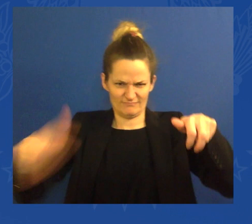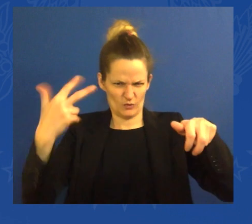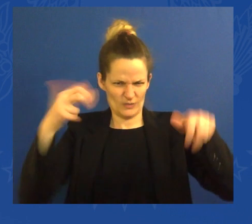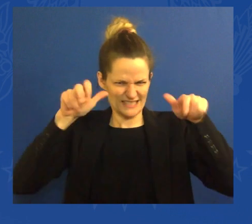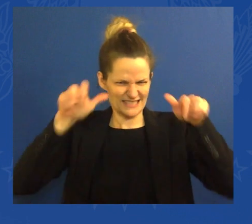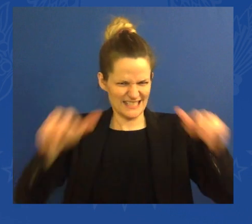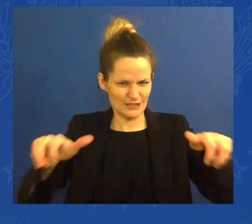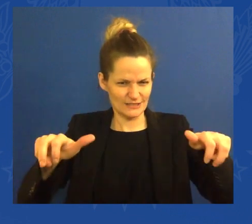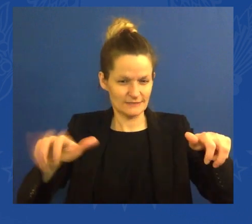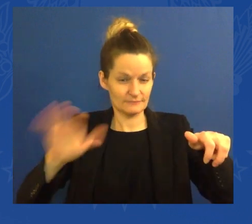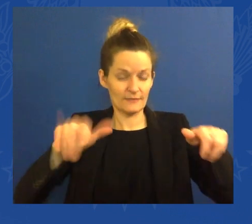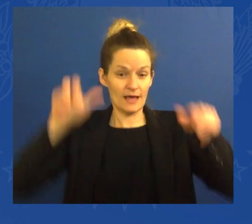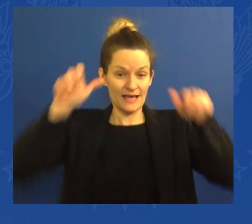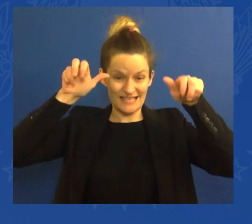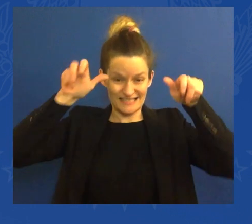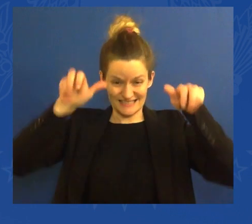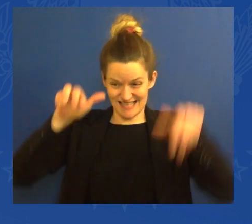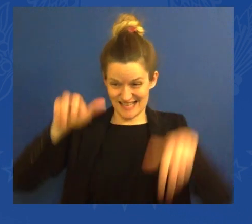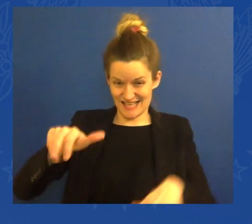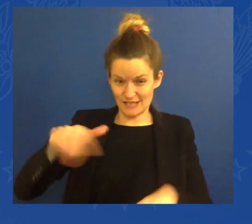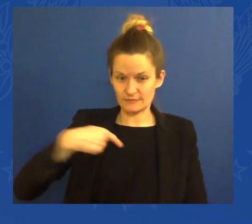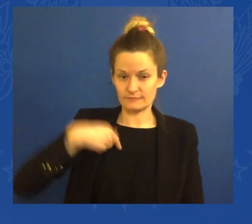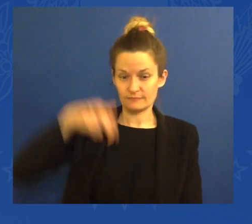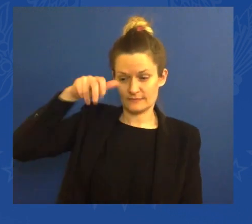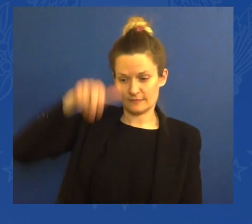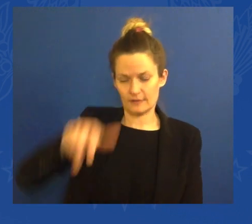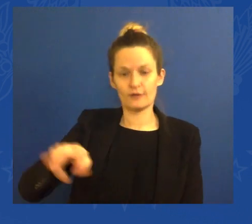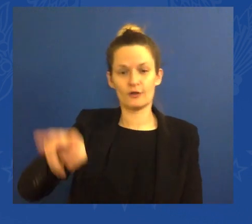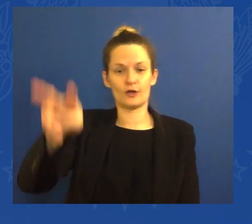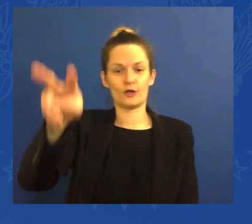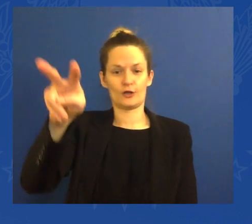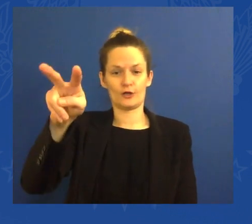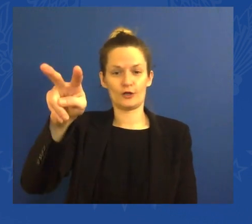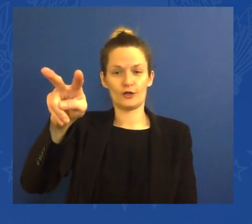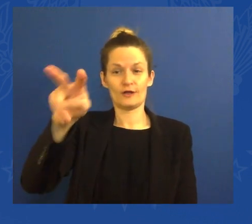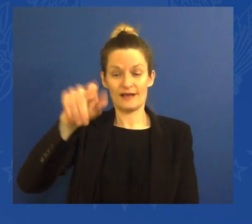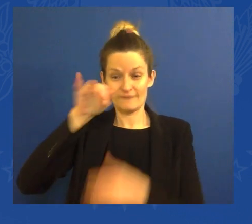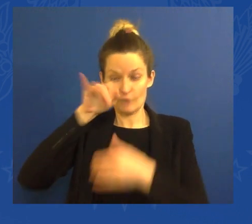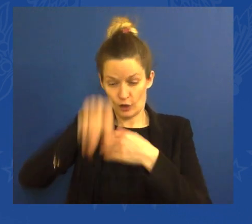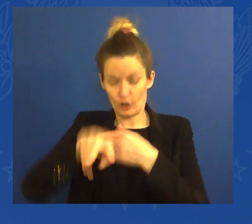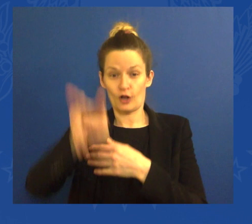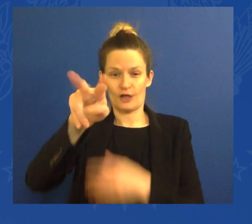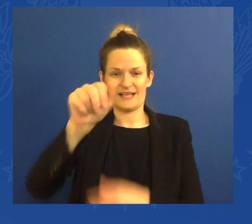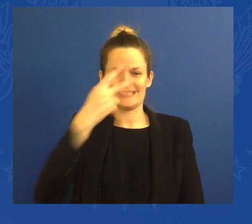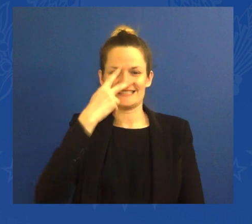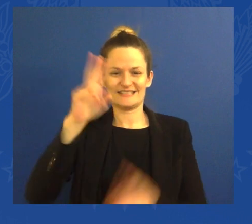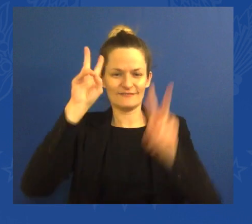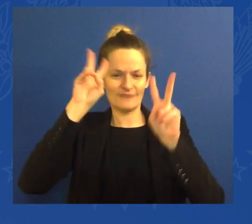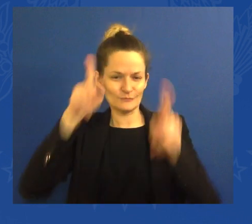And the press comes down that way all the time. And so, the night before this Thanksgiving --